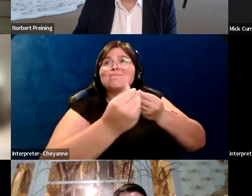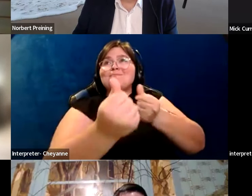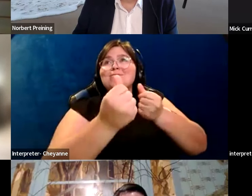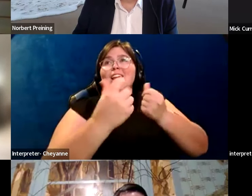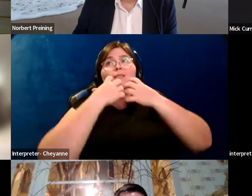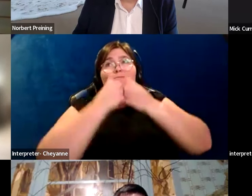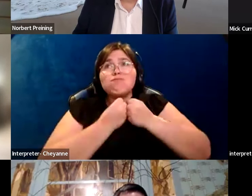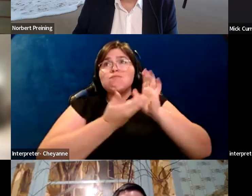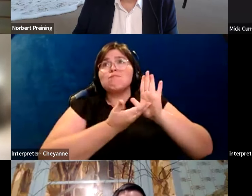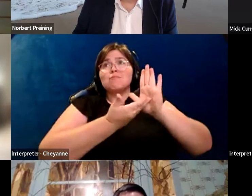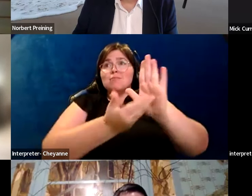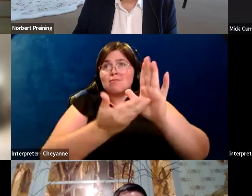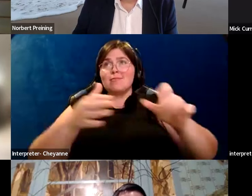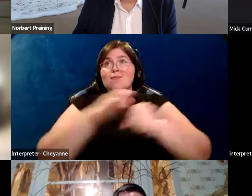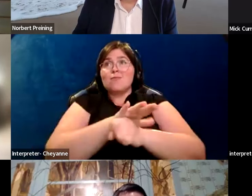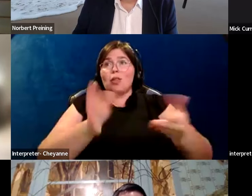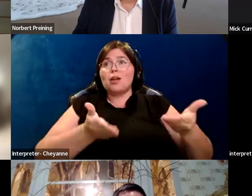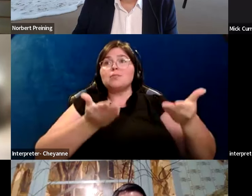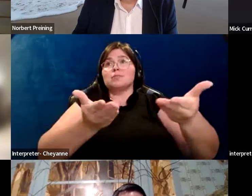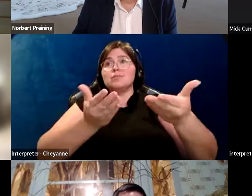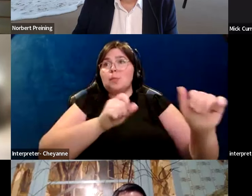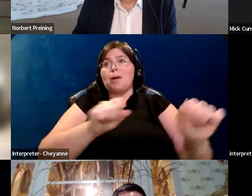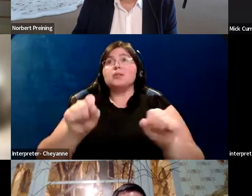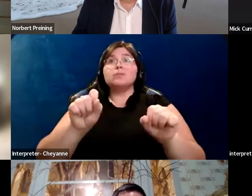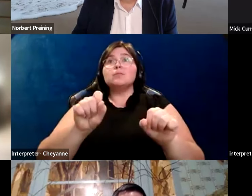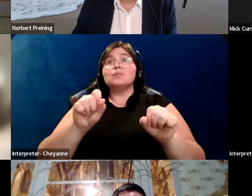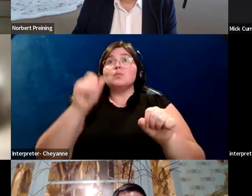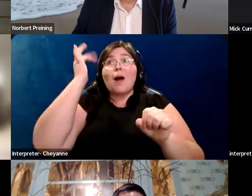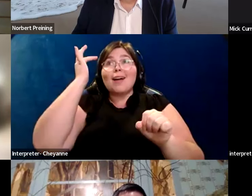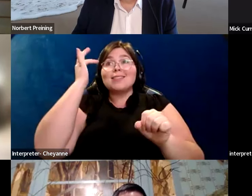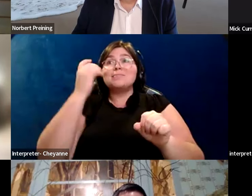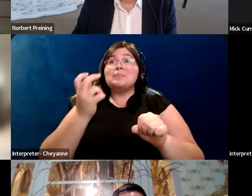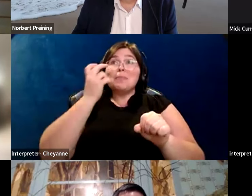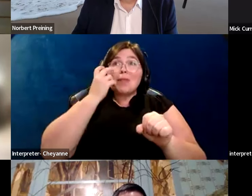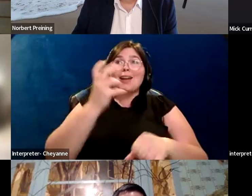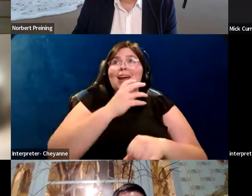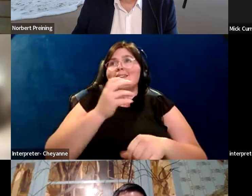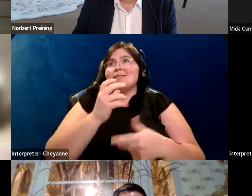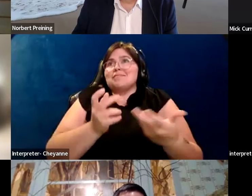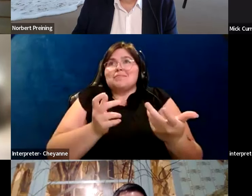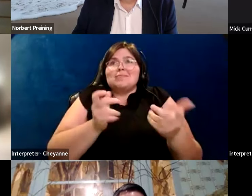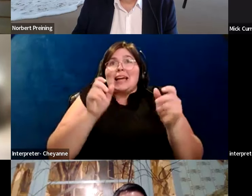as we can so that blind people can get their work done.